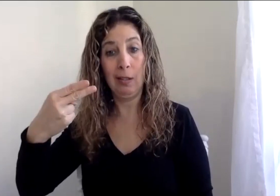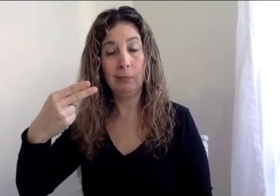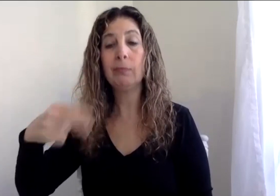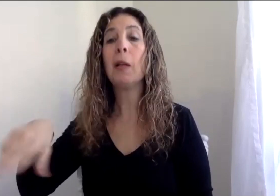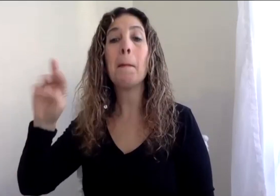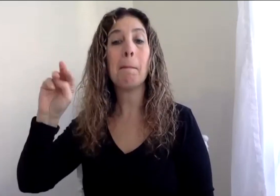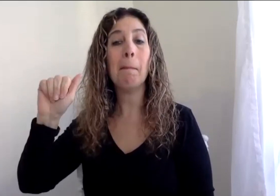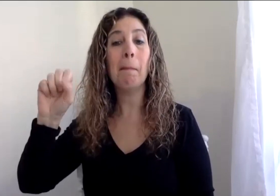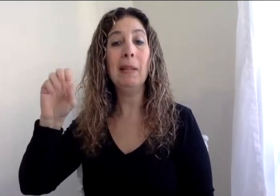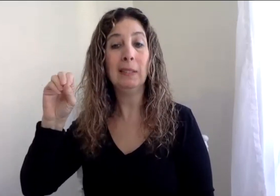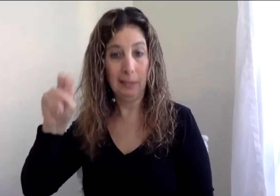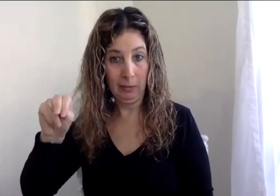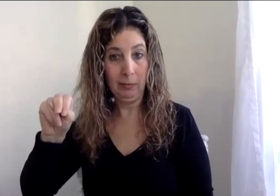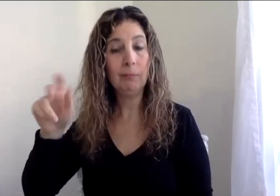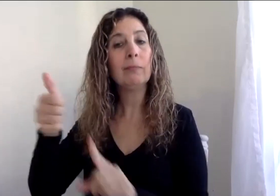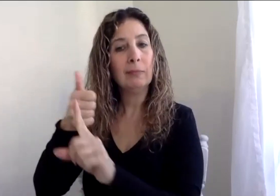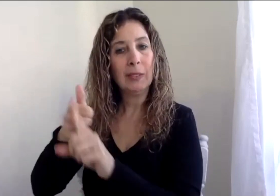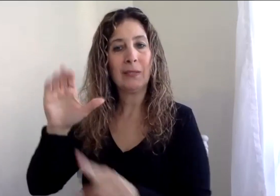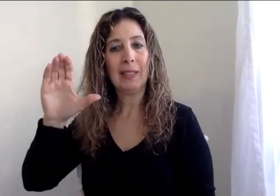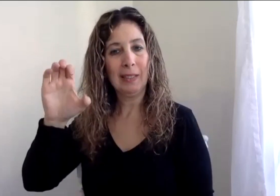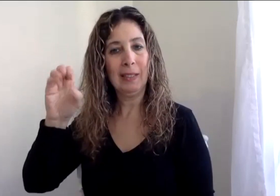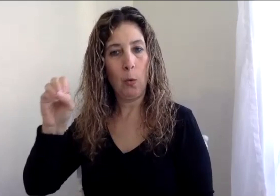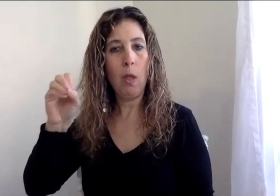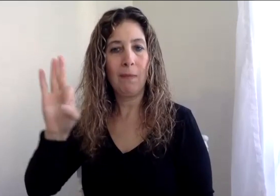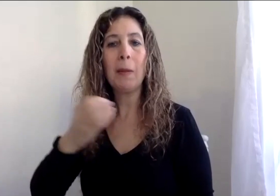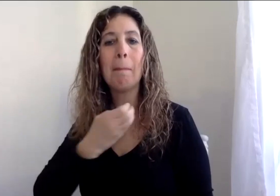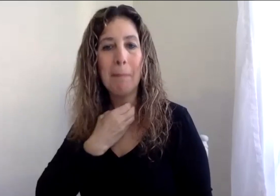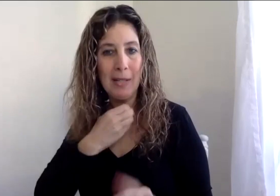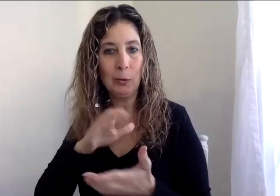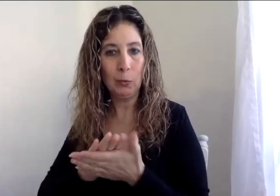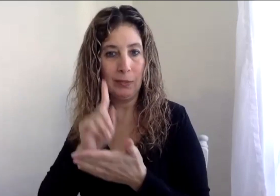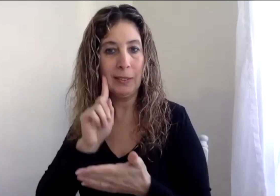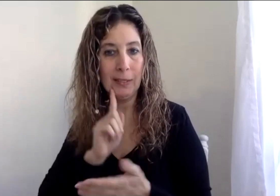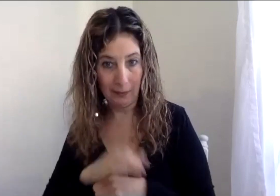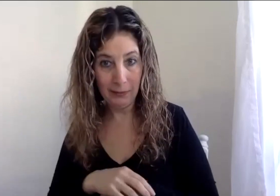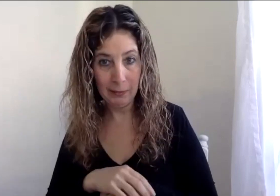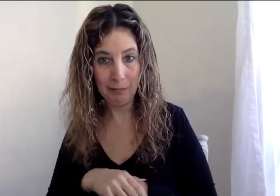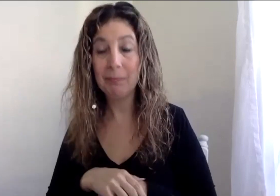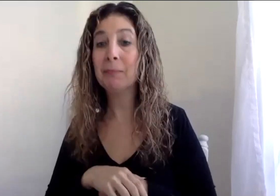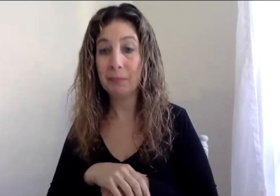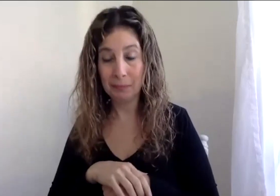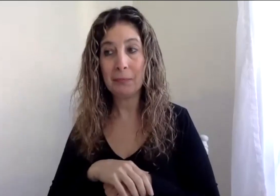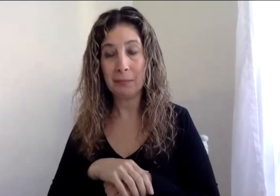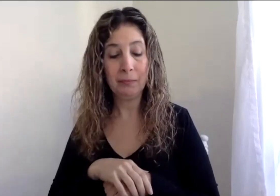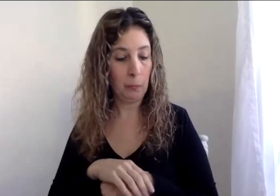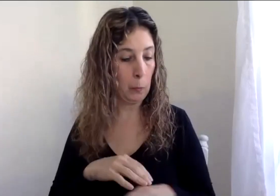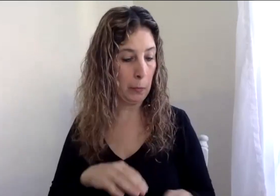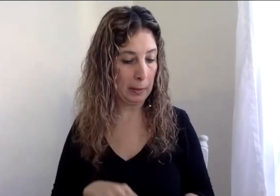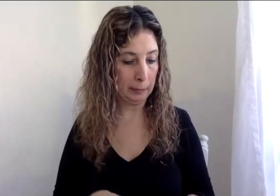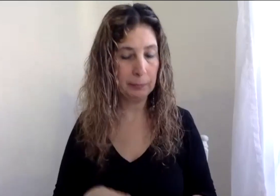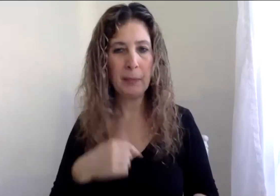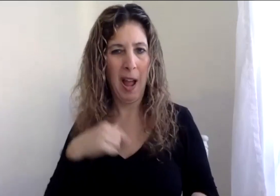Isaiah Mason.